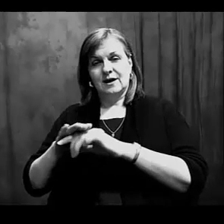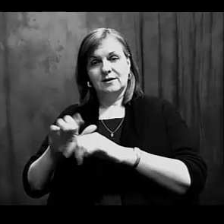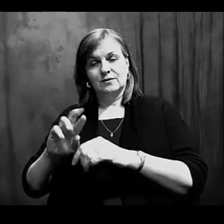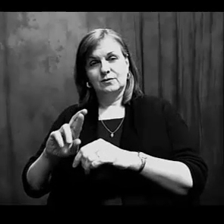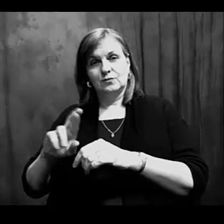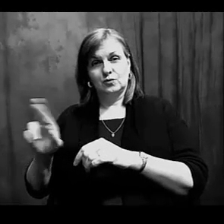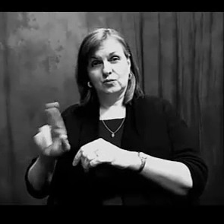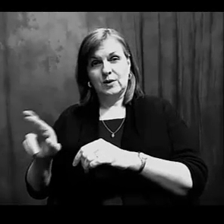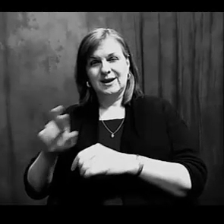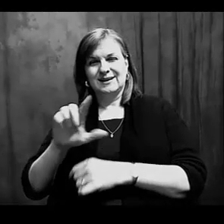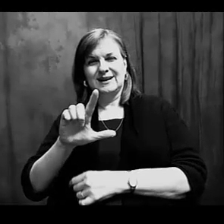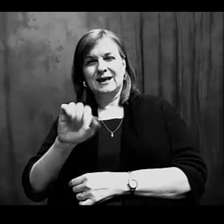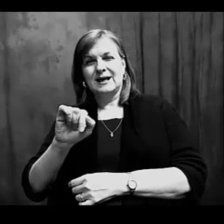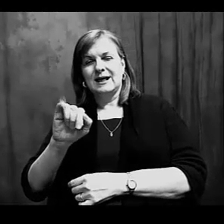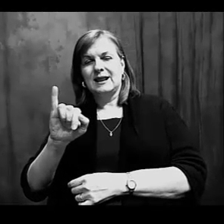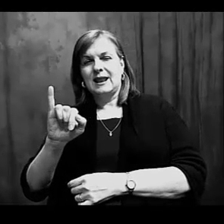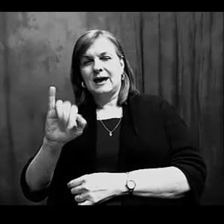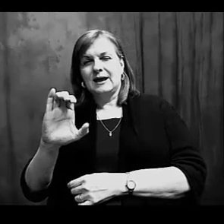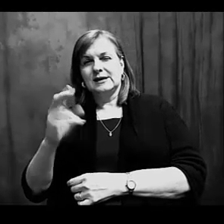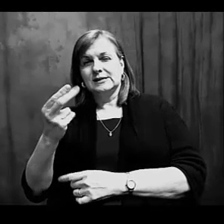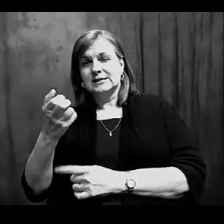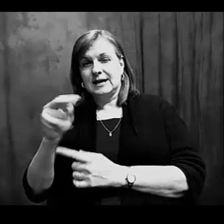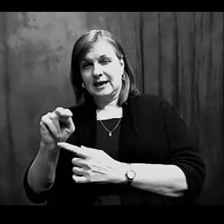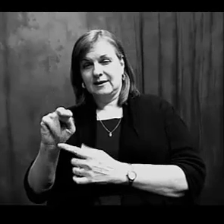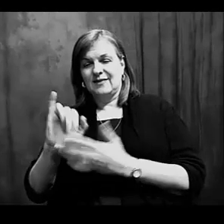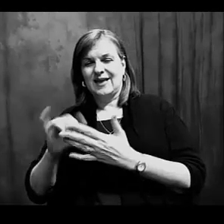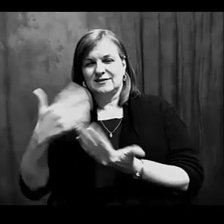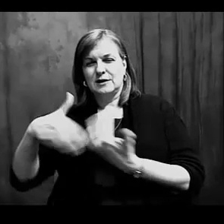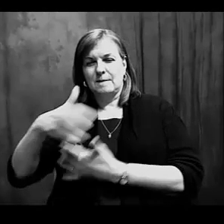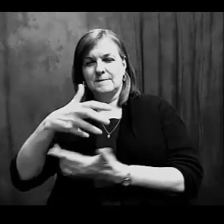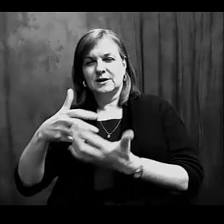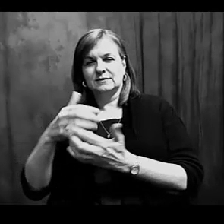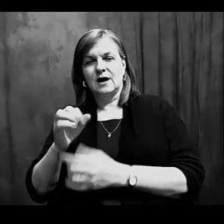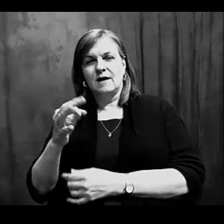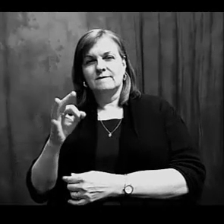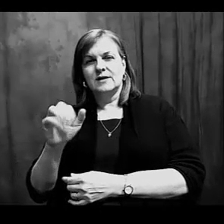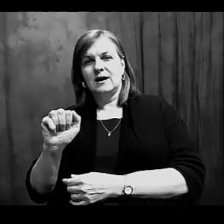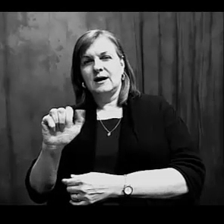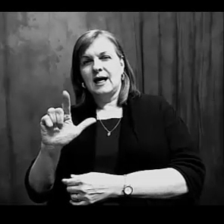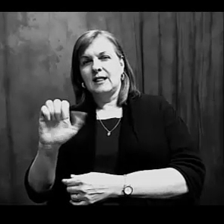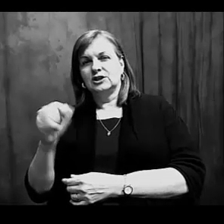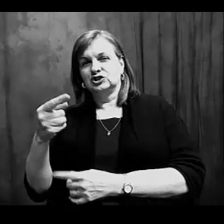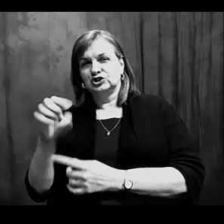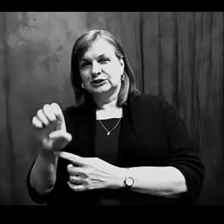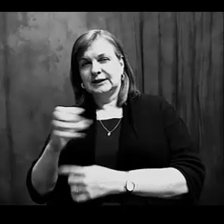this lichen -- lichen is a mix of algae